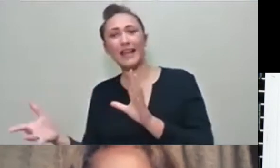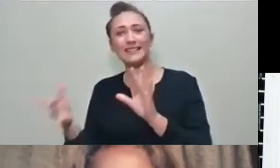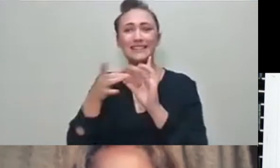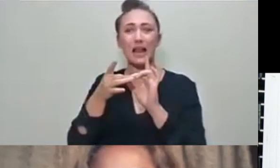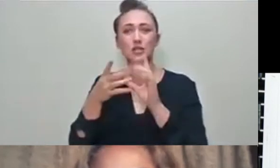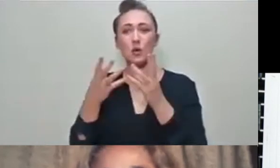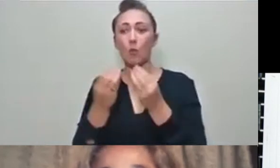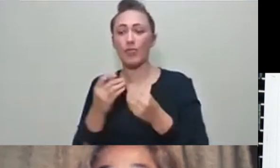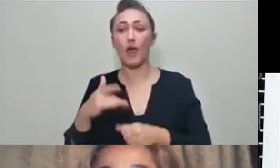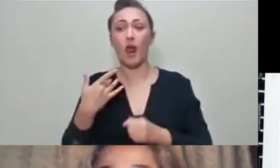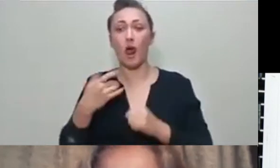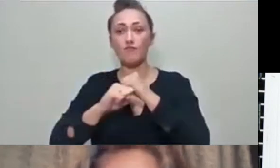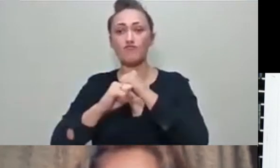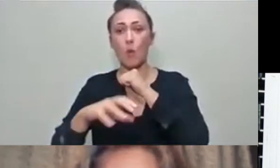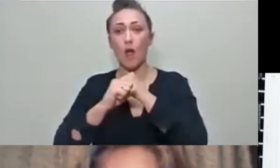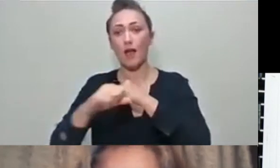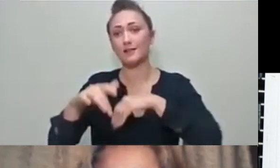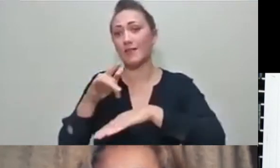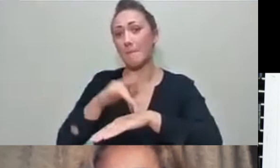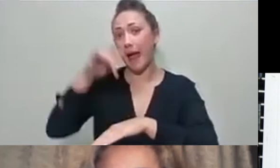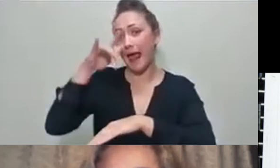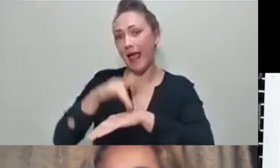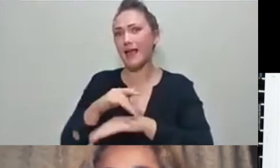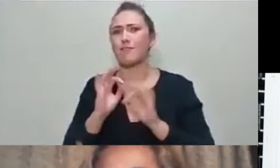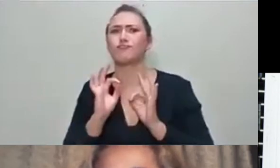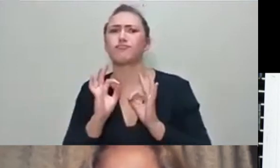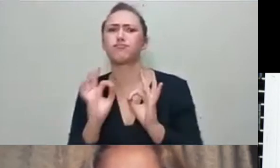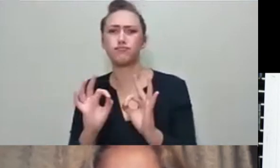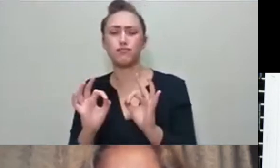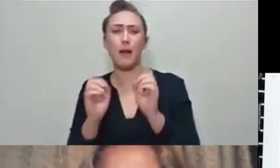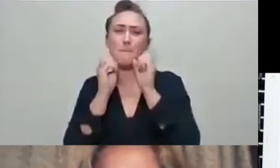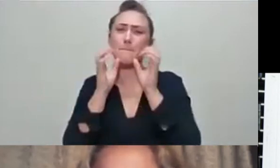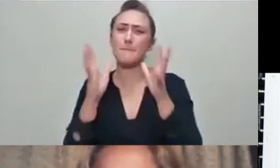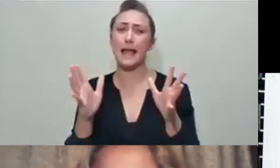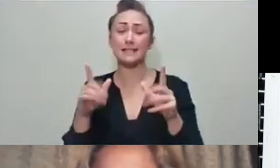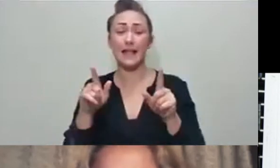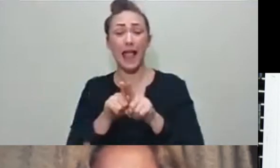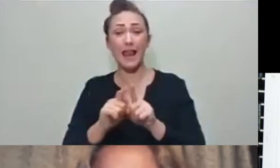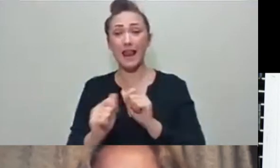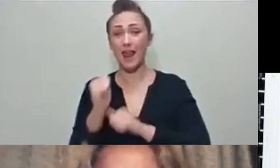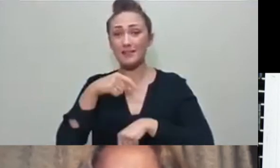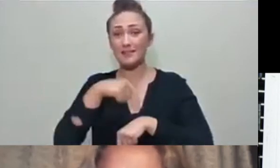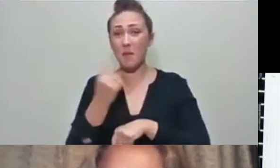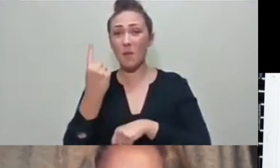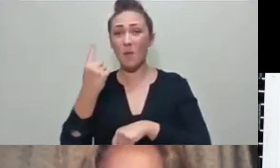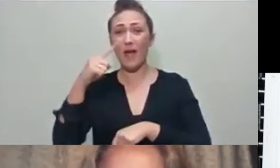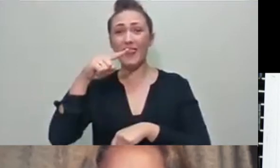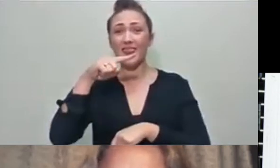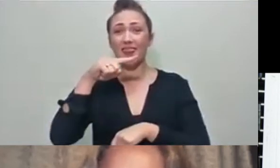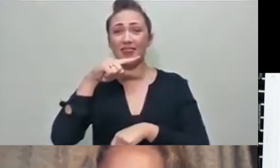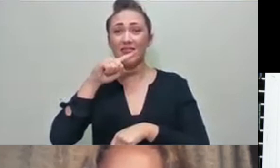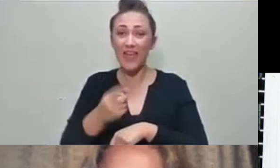so it has been amazing and we've reached 1,500 blind people all over the world